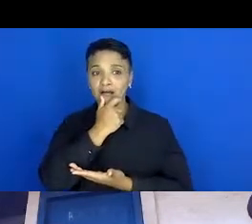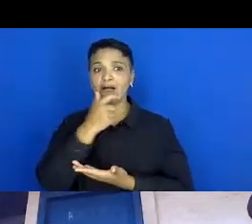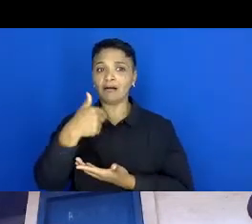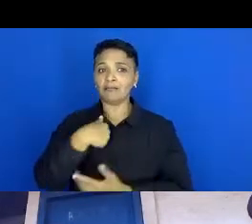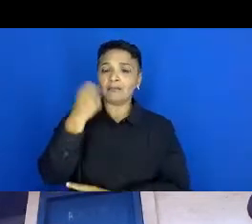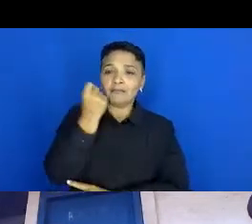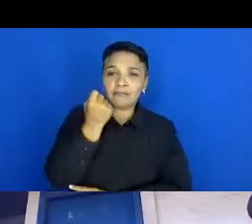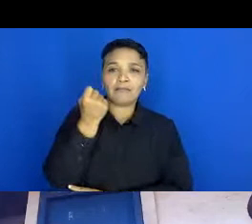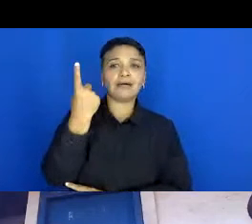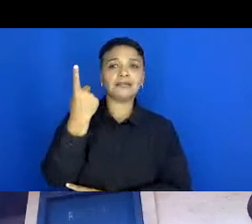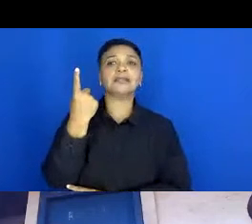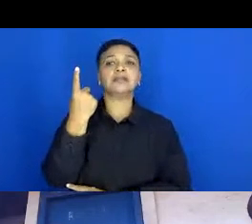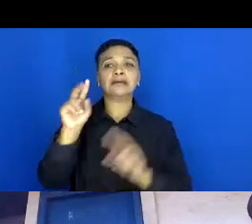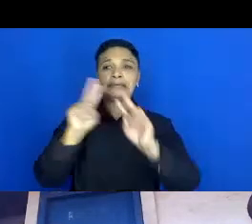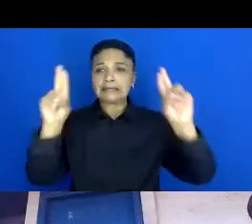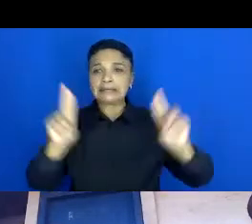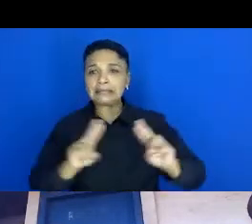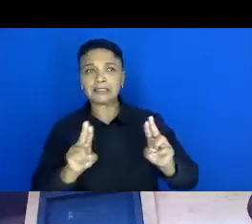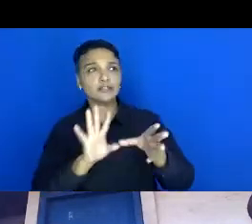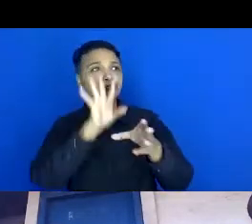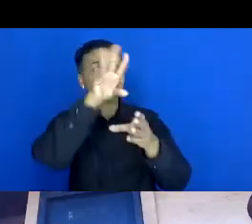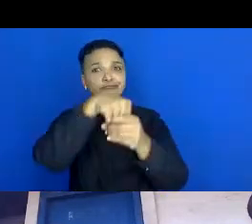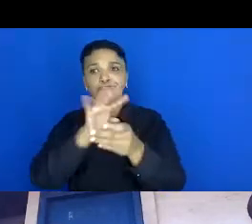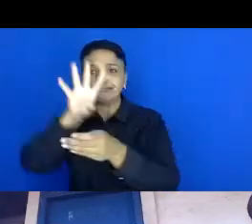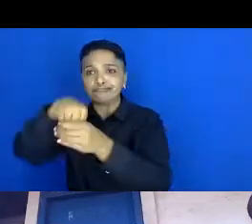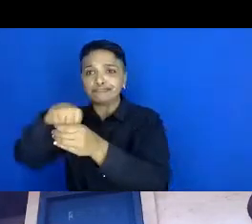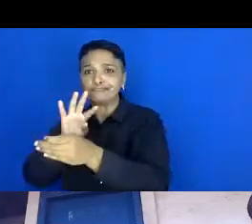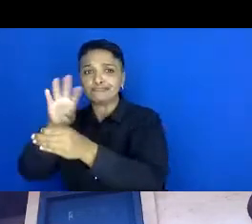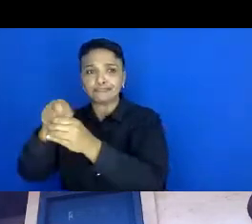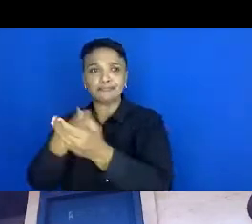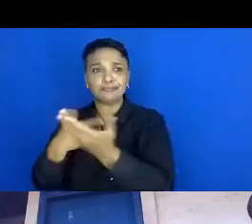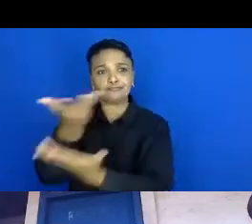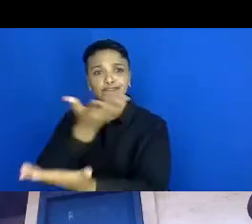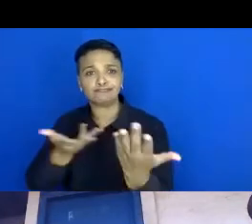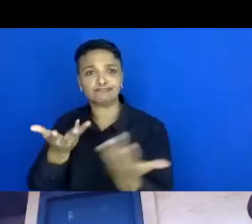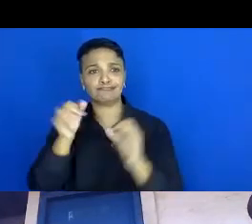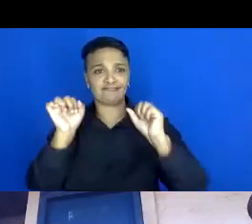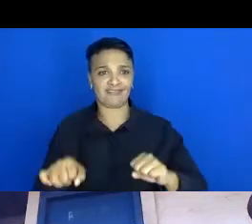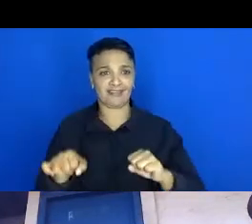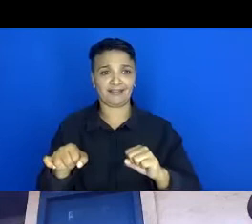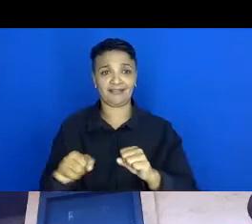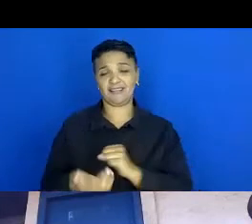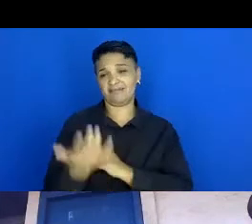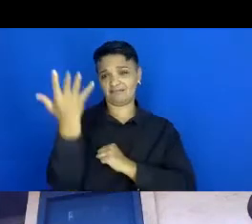i had a few minutes to share the experiences of several women with disabilities who were victims